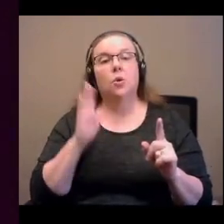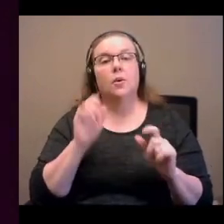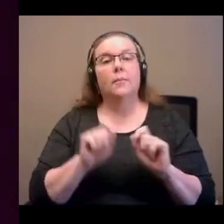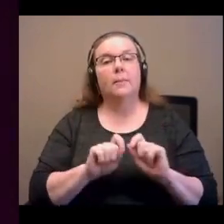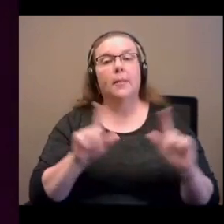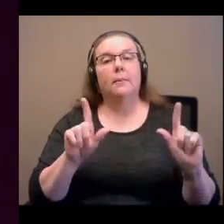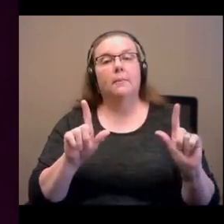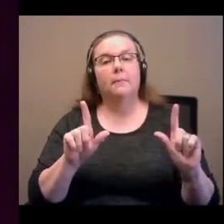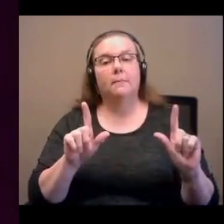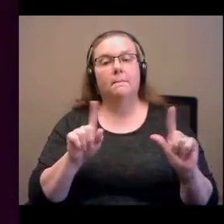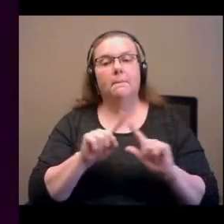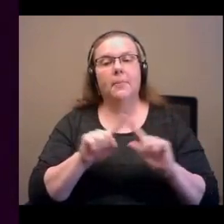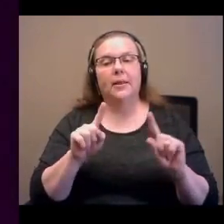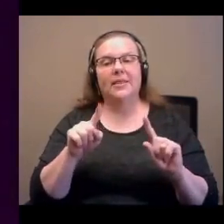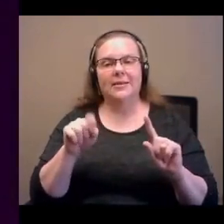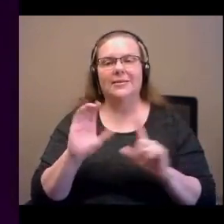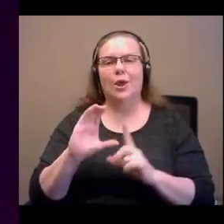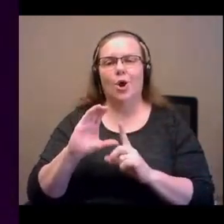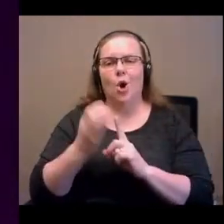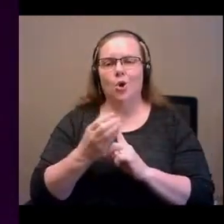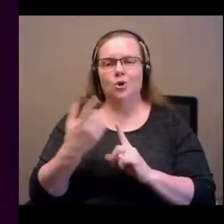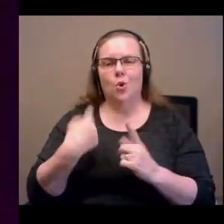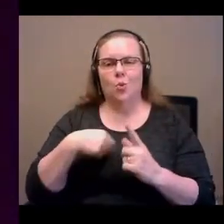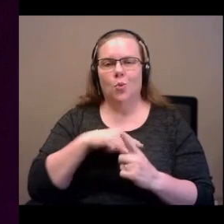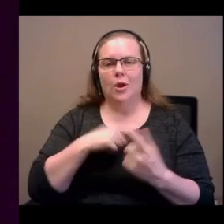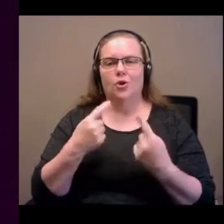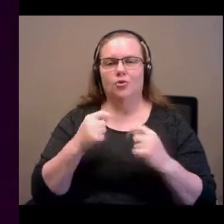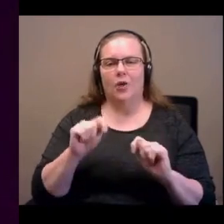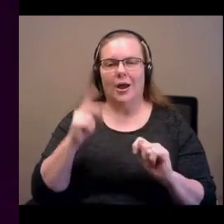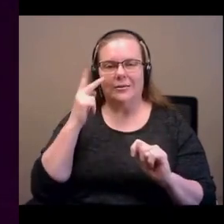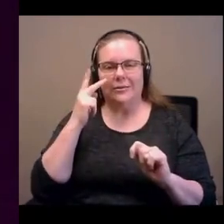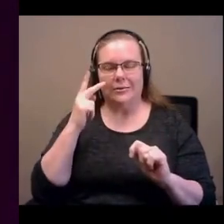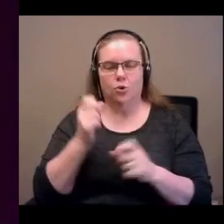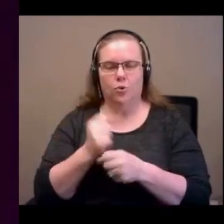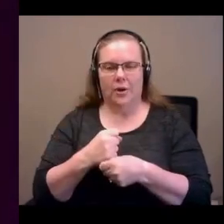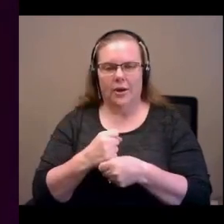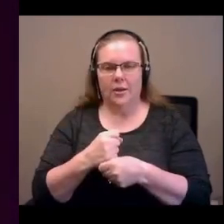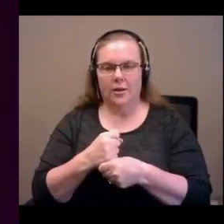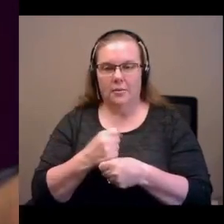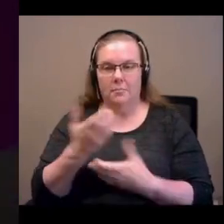culture that we try to create. Is this playing? Do you see a little heart maybe. All right, it’ll